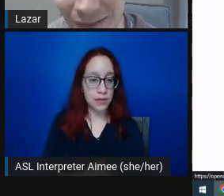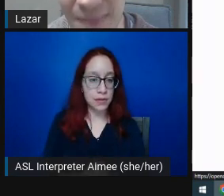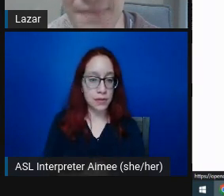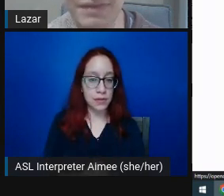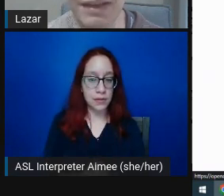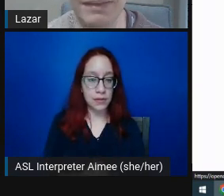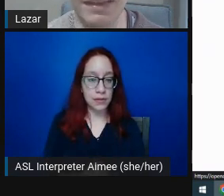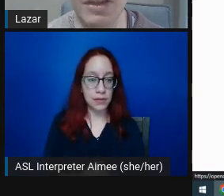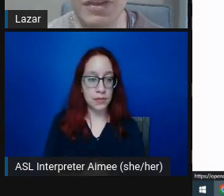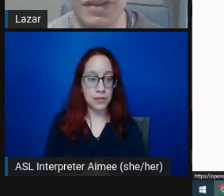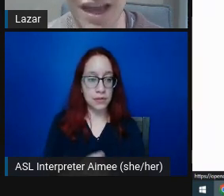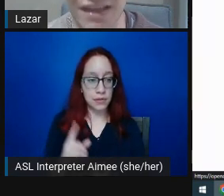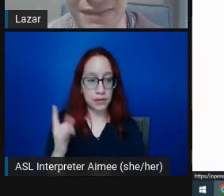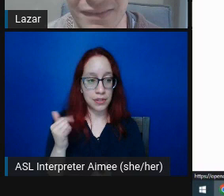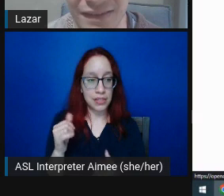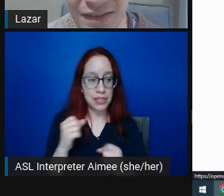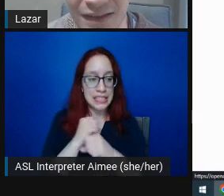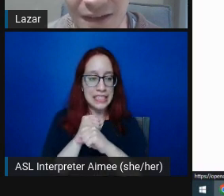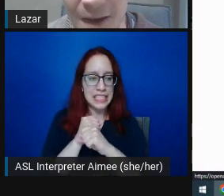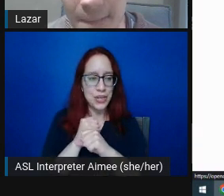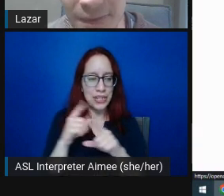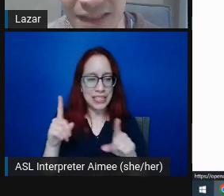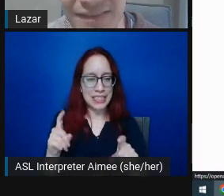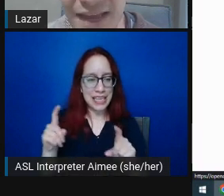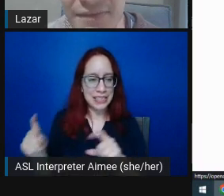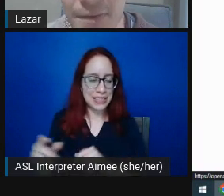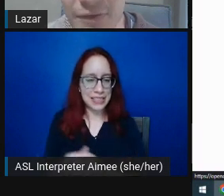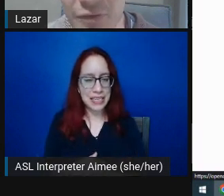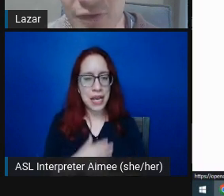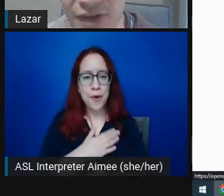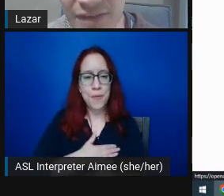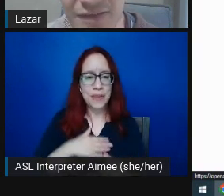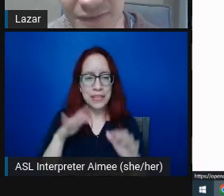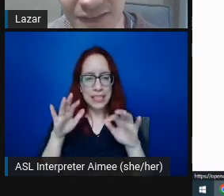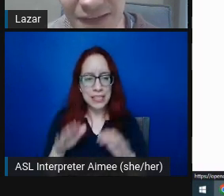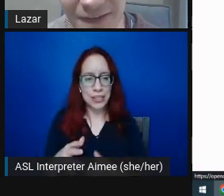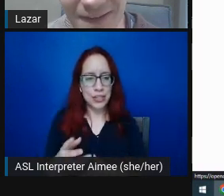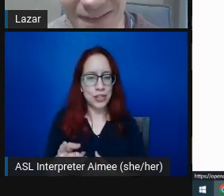It security test. Please enter the two words you see.